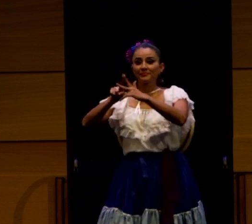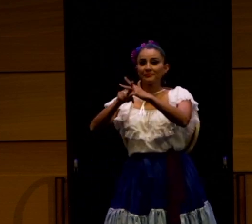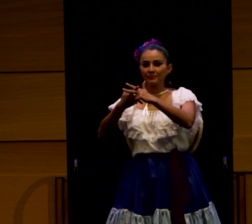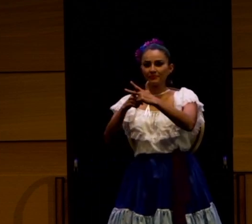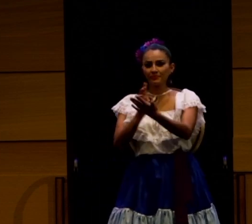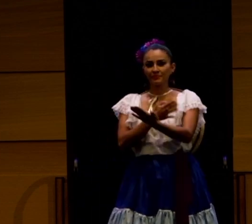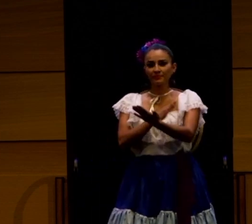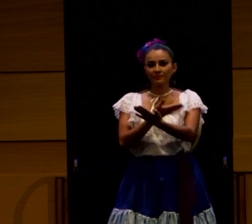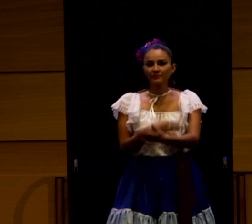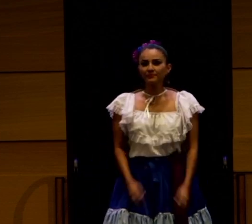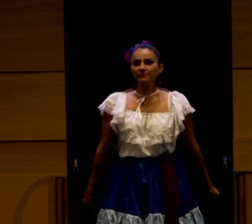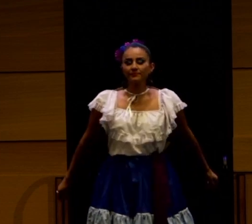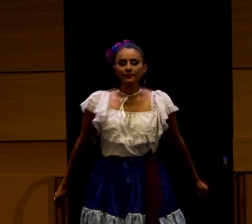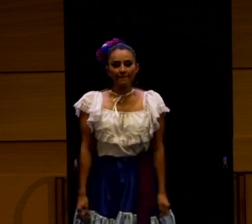Please start the music.